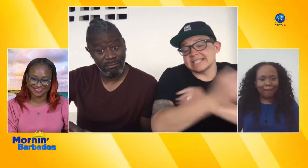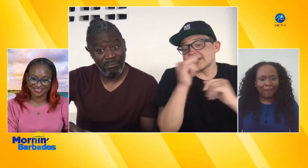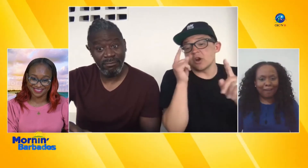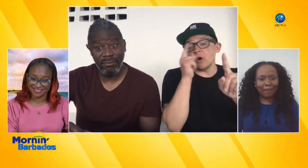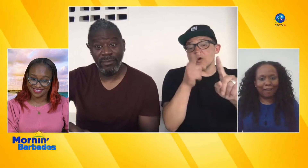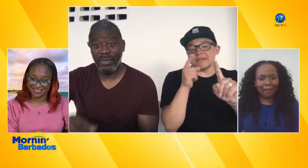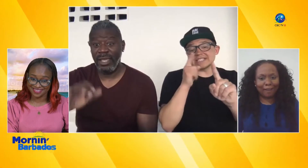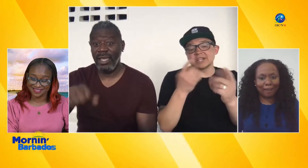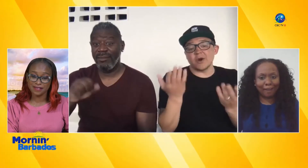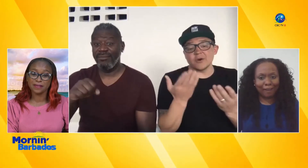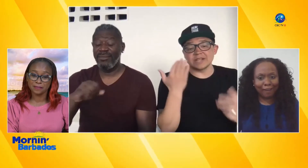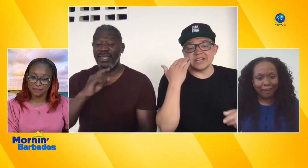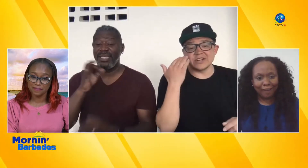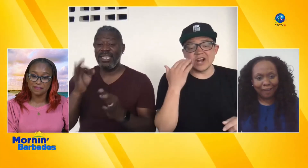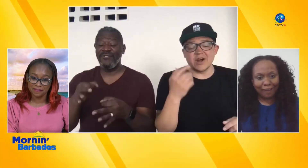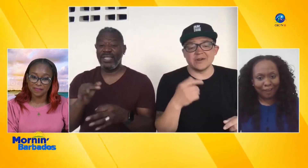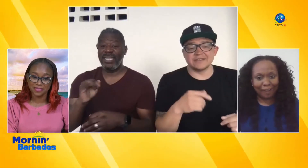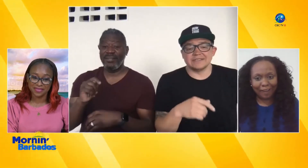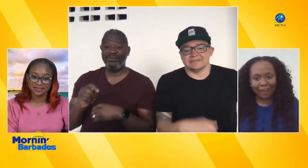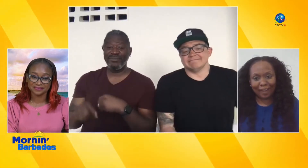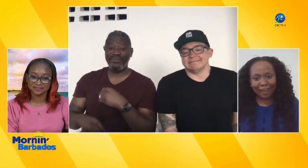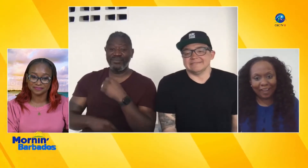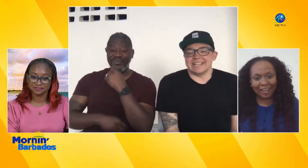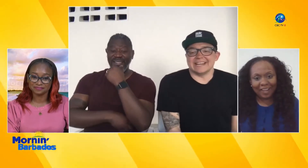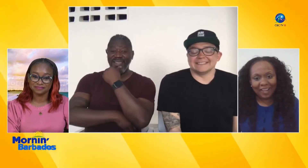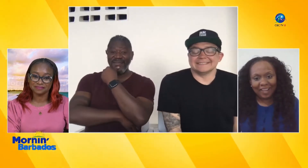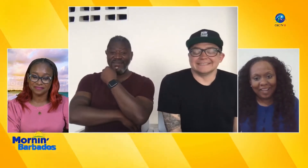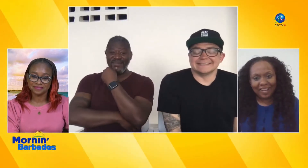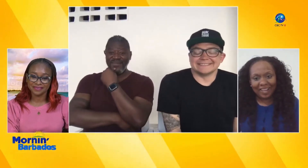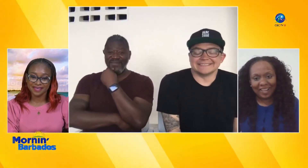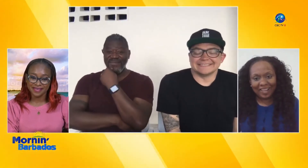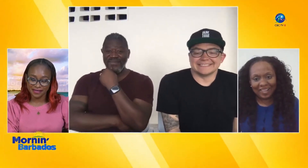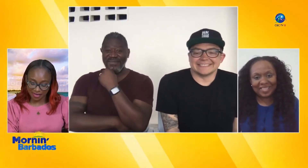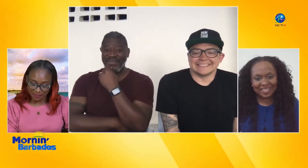that's the goal that's the goal here you know yeah okay